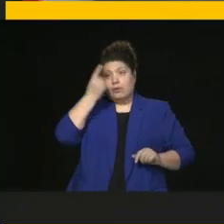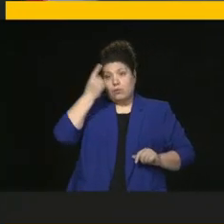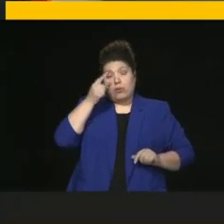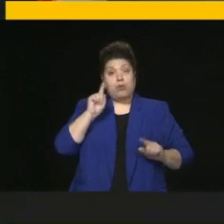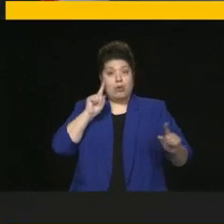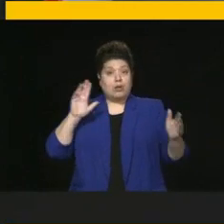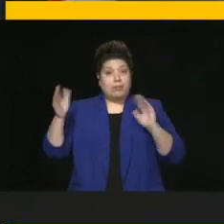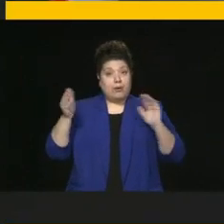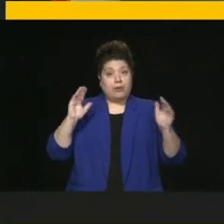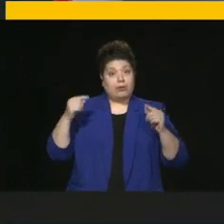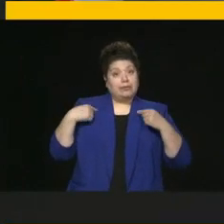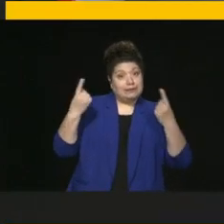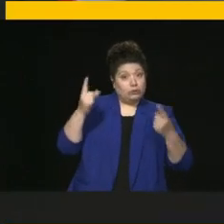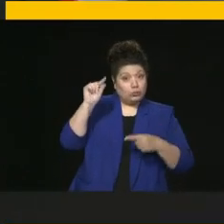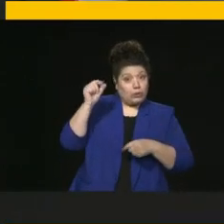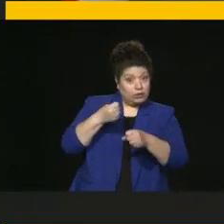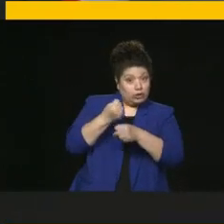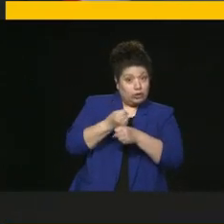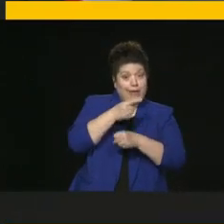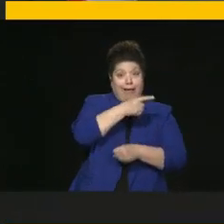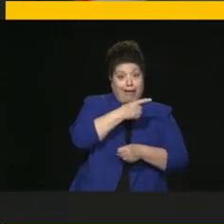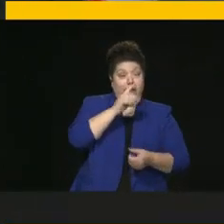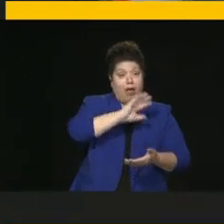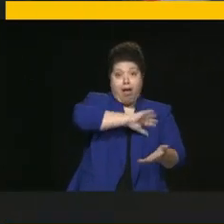ACROSS CANADA?